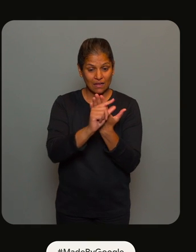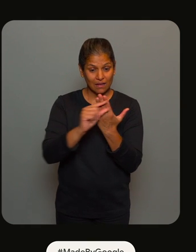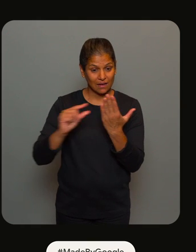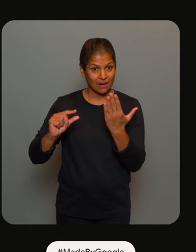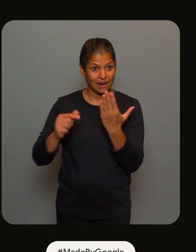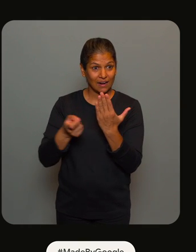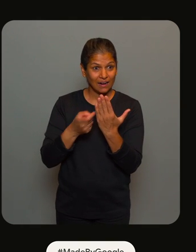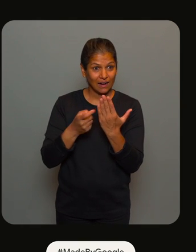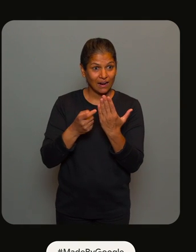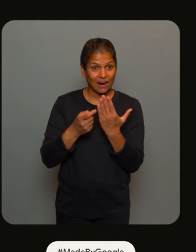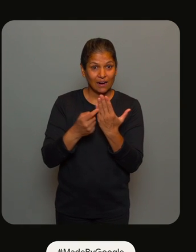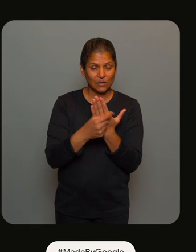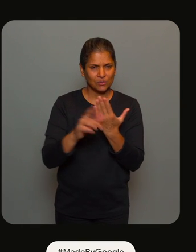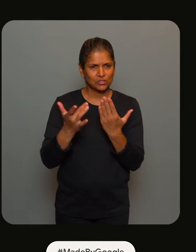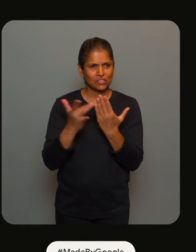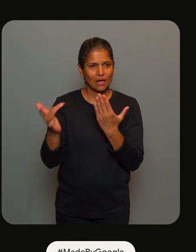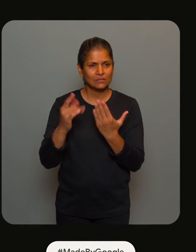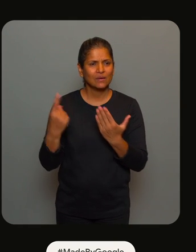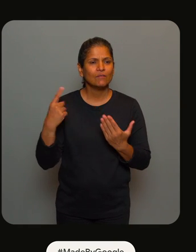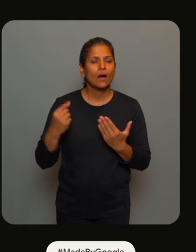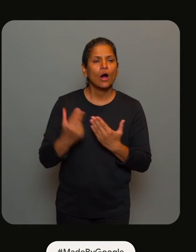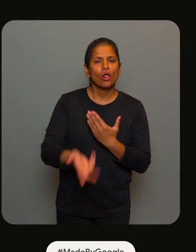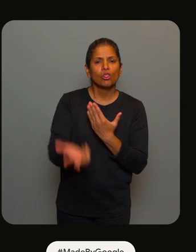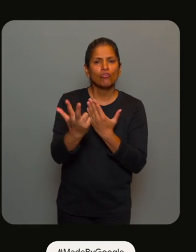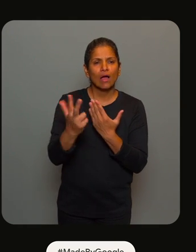bar and housing, which complements its three colors.